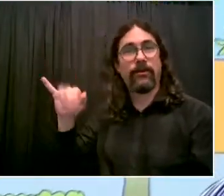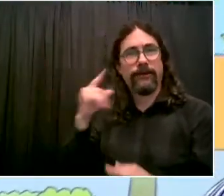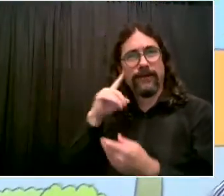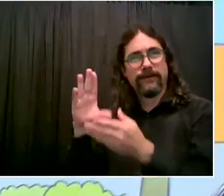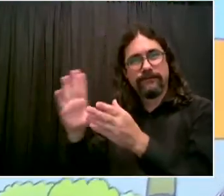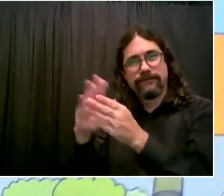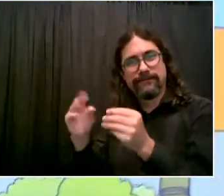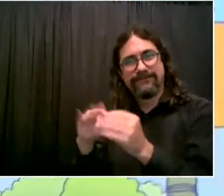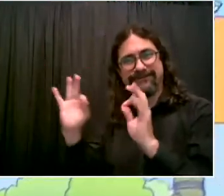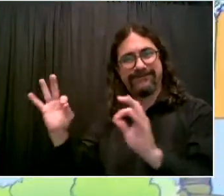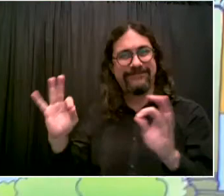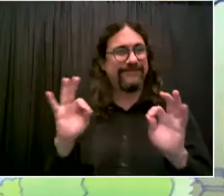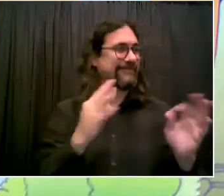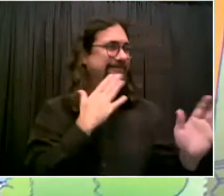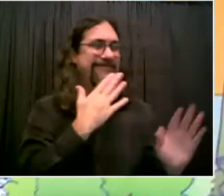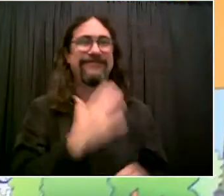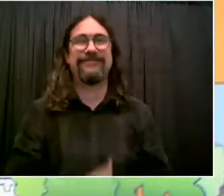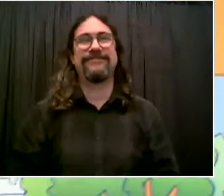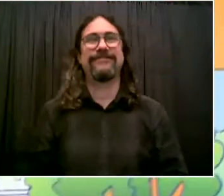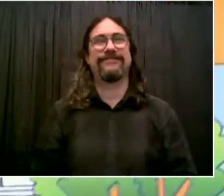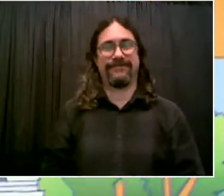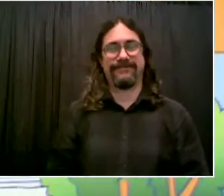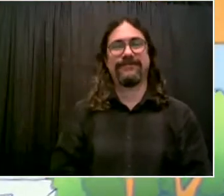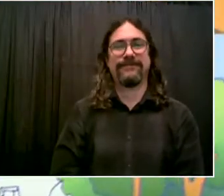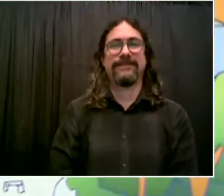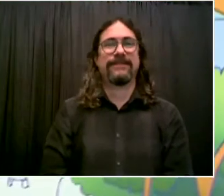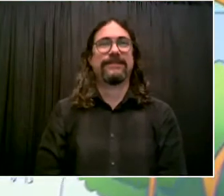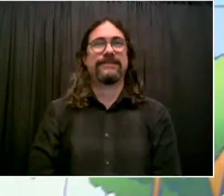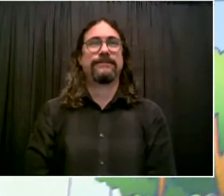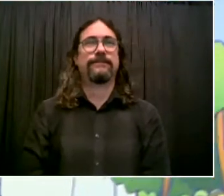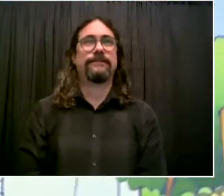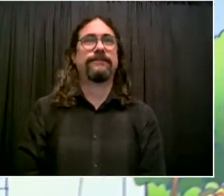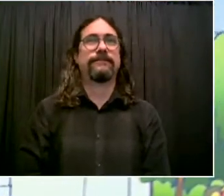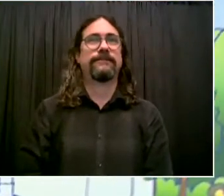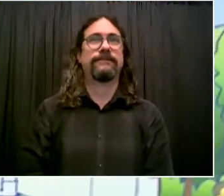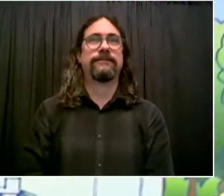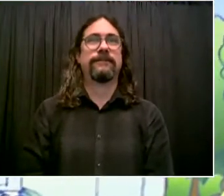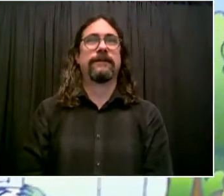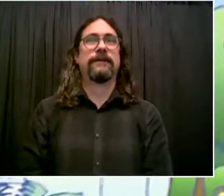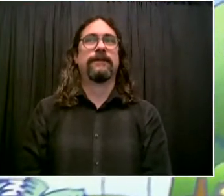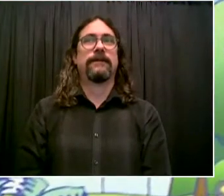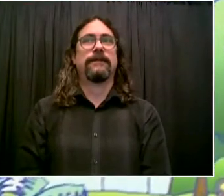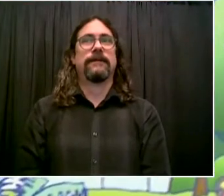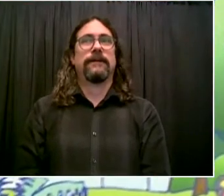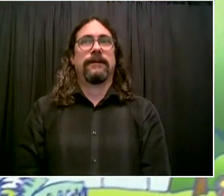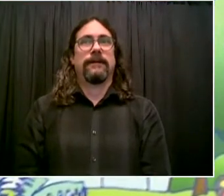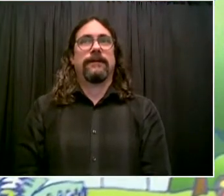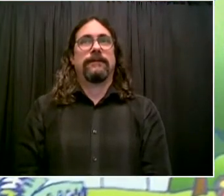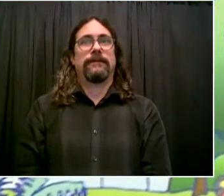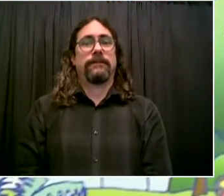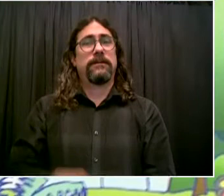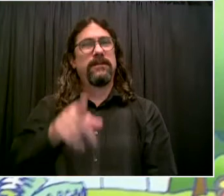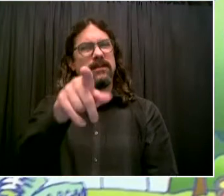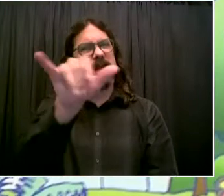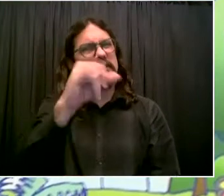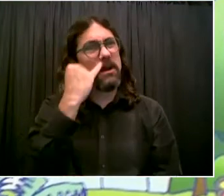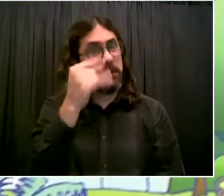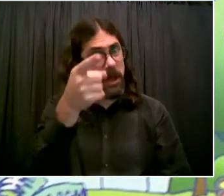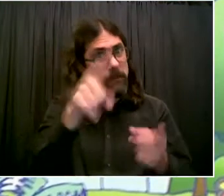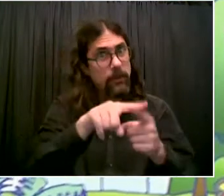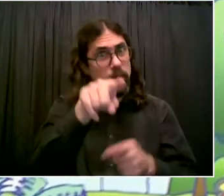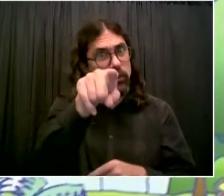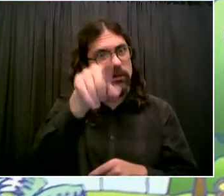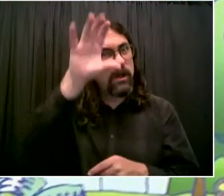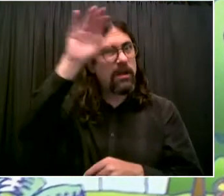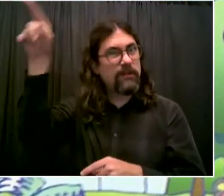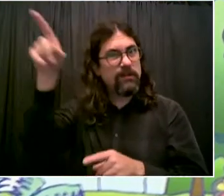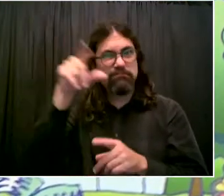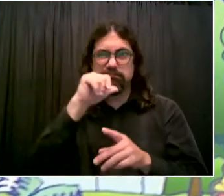THIS GIGANTIC